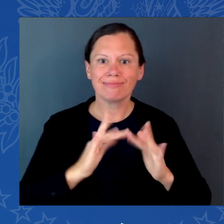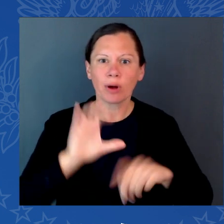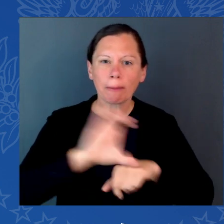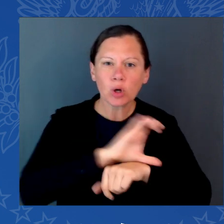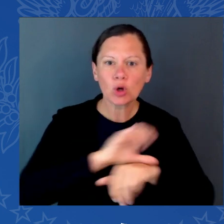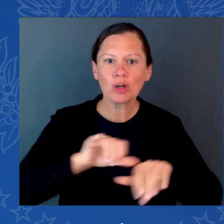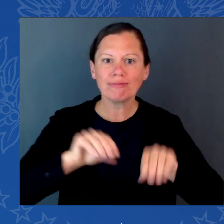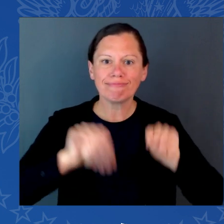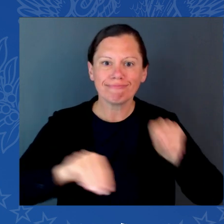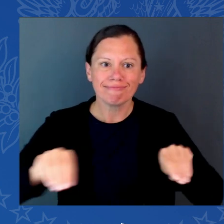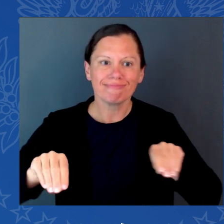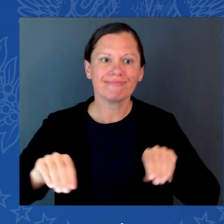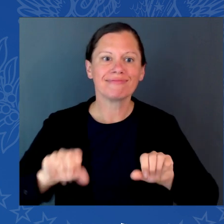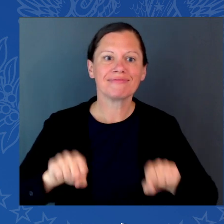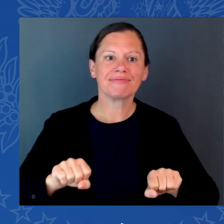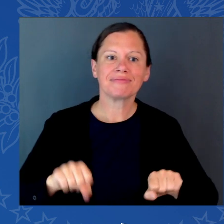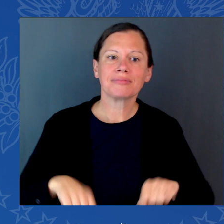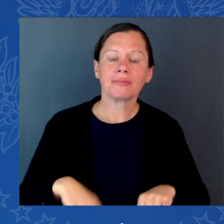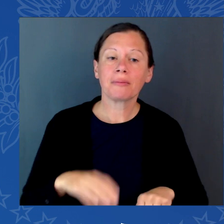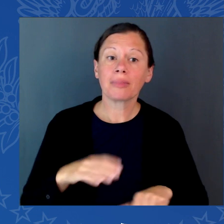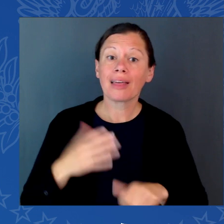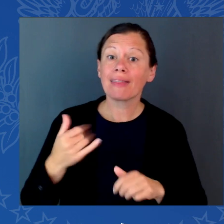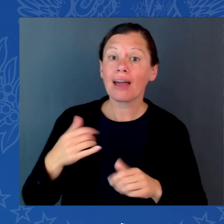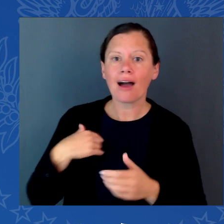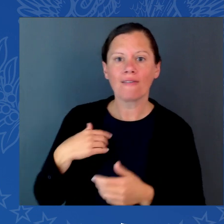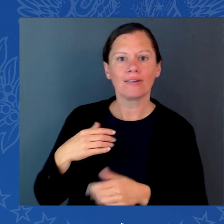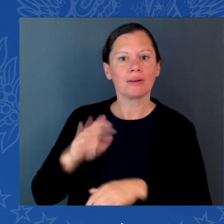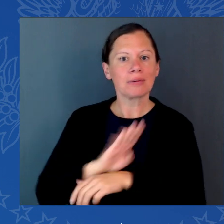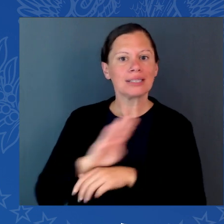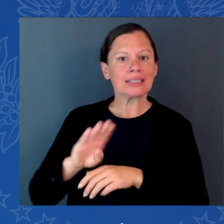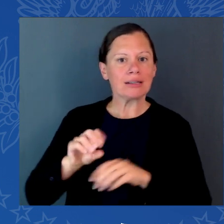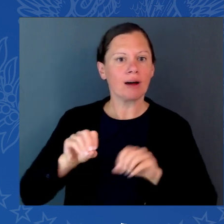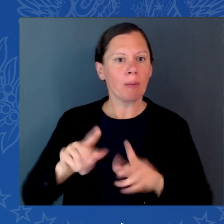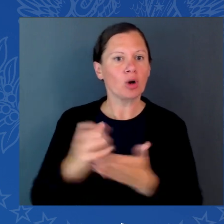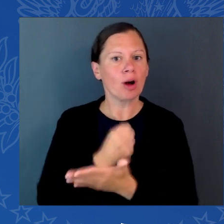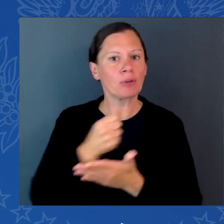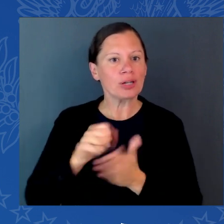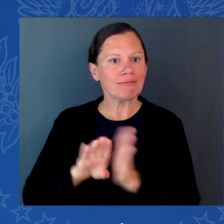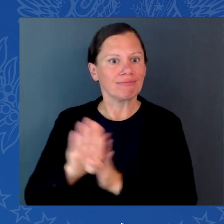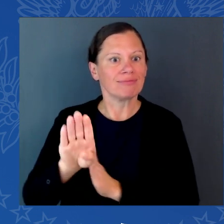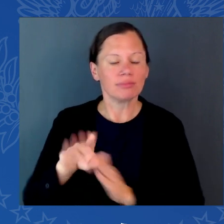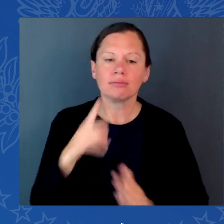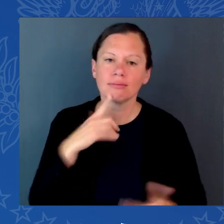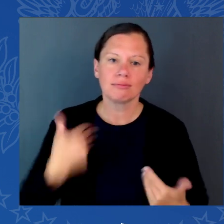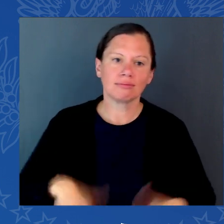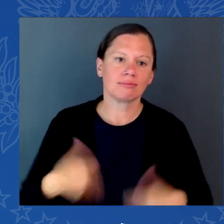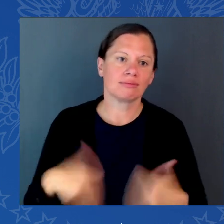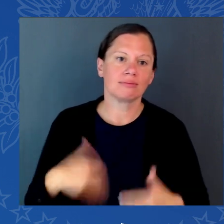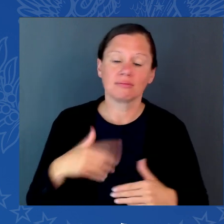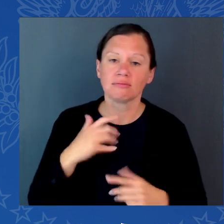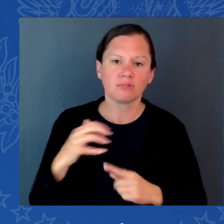These are state of the art connections for the world of tomorrow. Faster, shorter, cleaner.